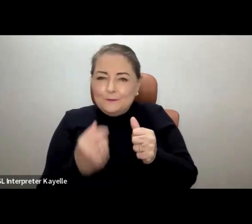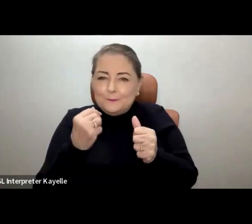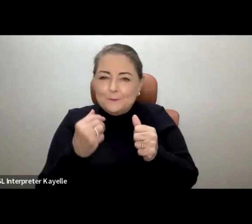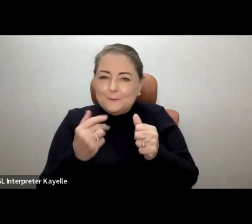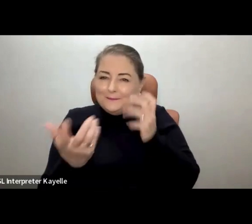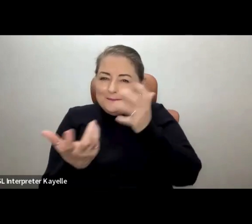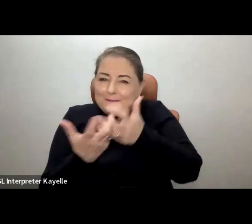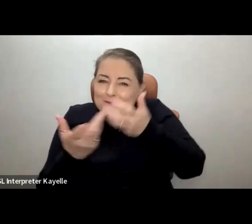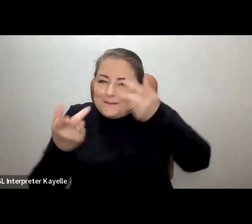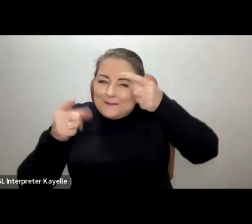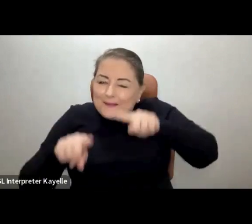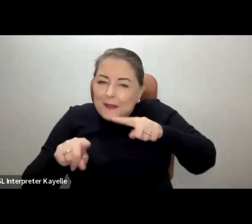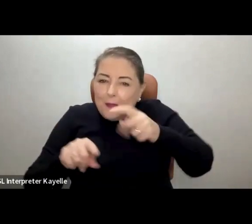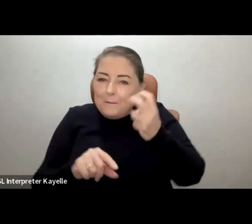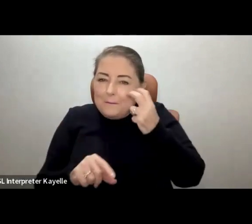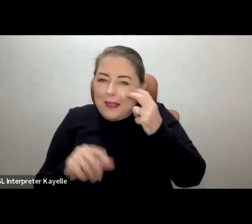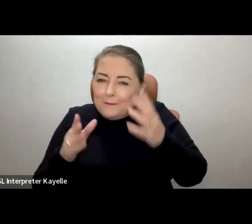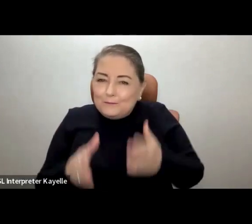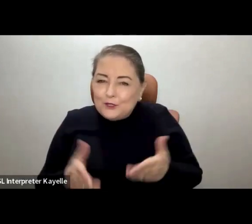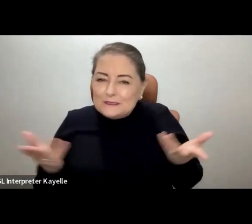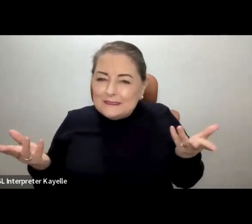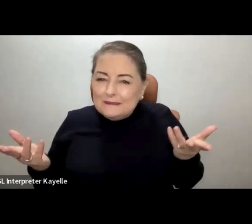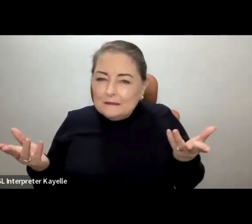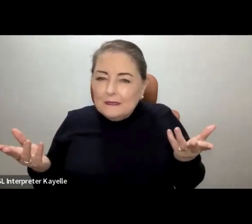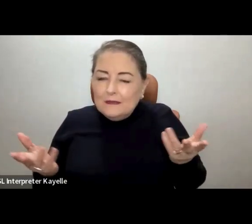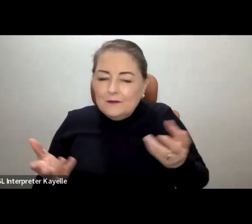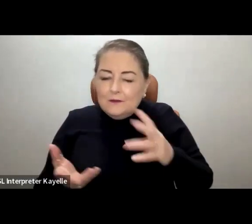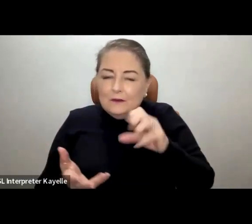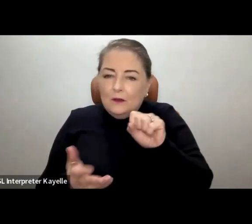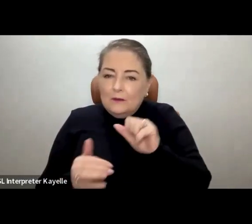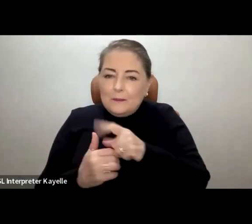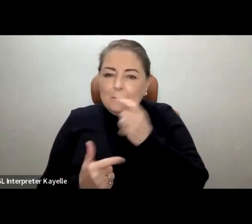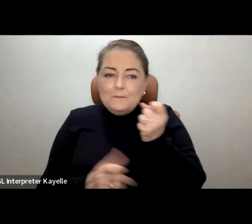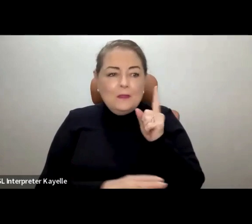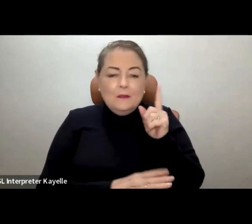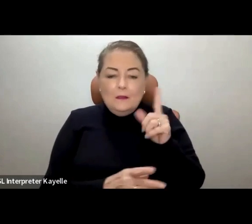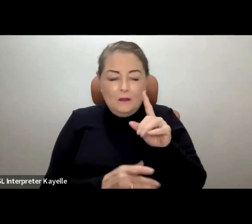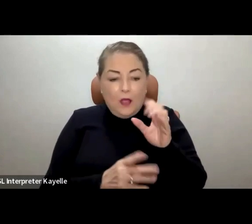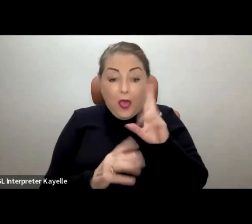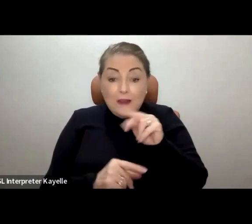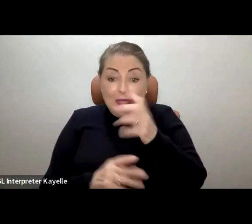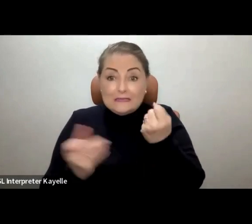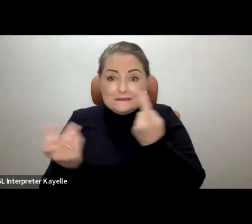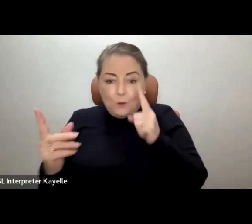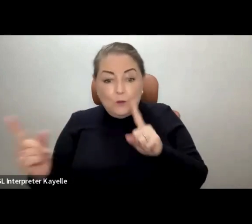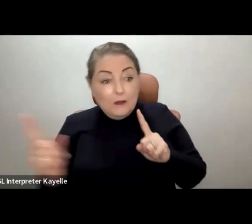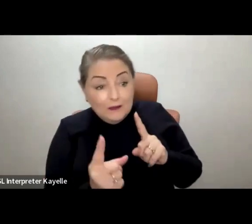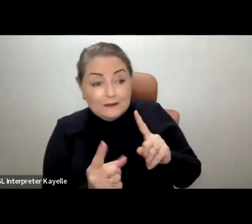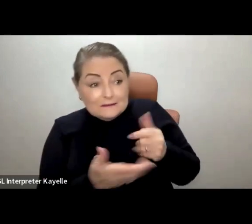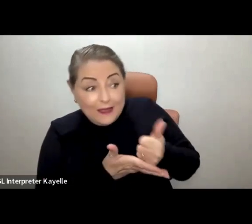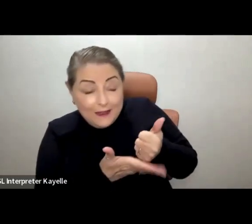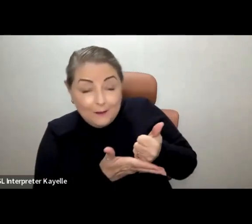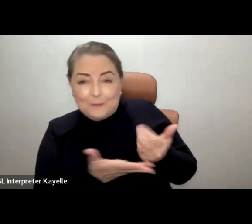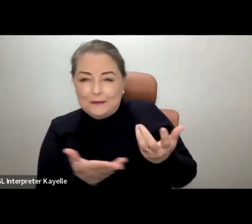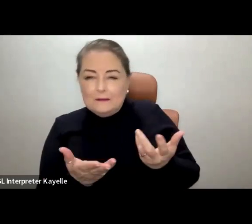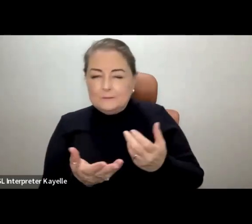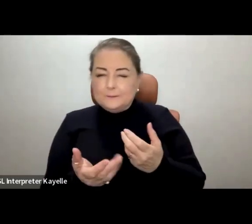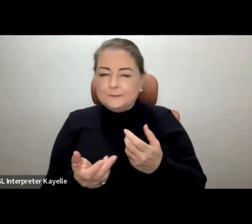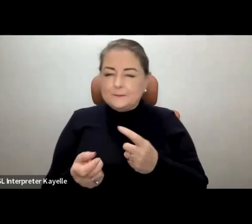person can access. Of course, it does help if they're coming in with somebody who's helping them. But, but, and there might